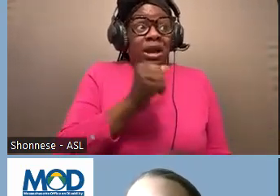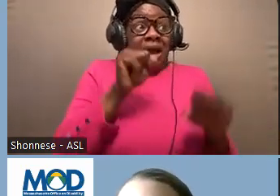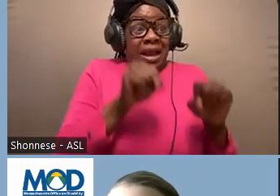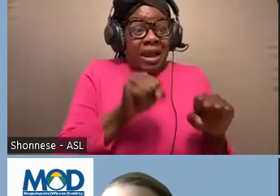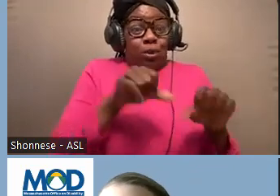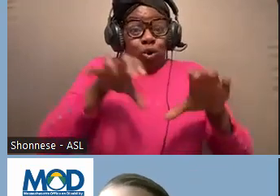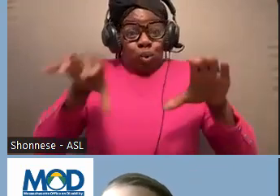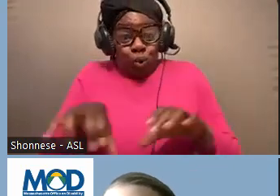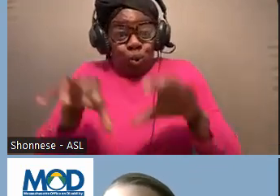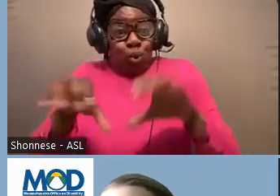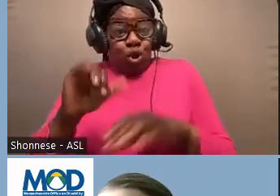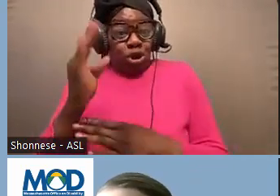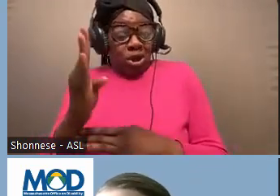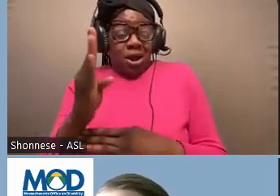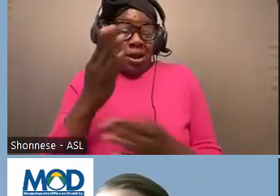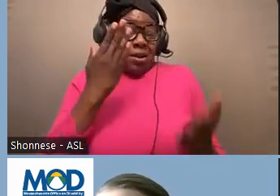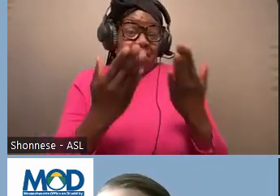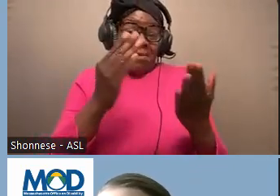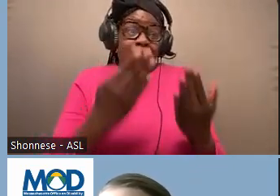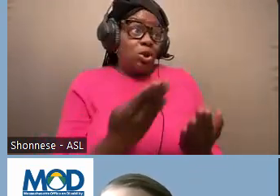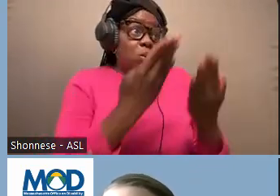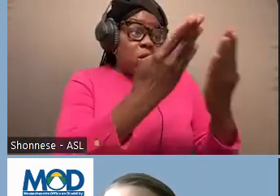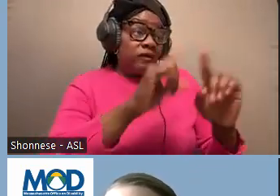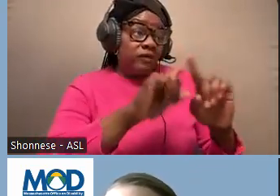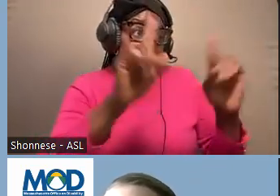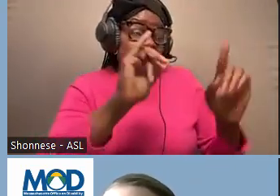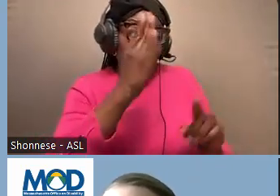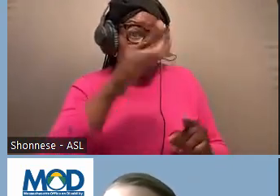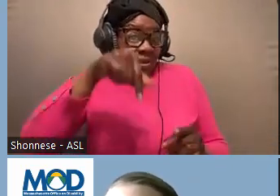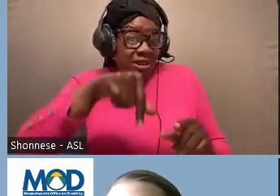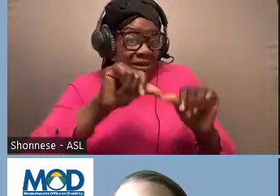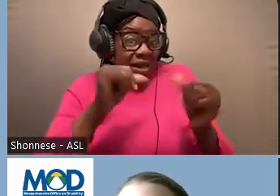is there something else we can office you in the agency? Or you know,